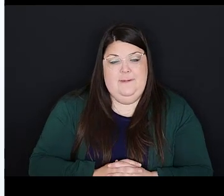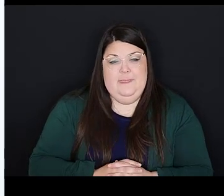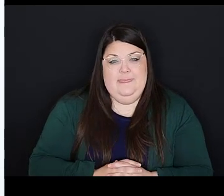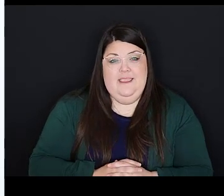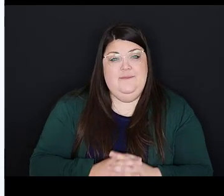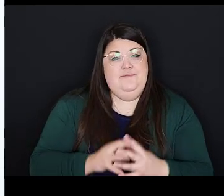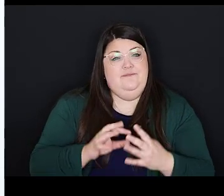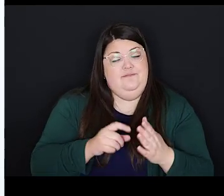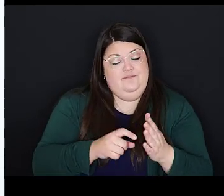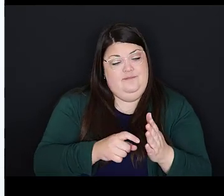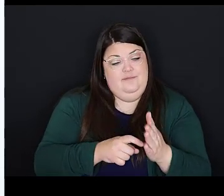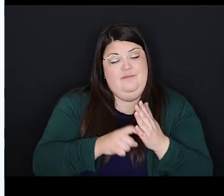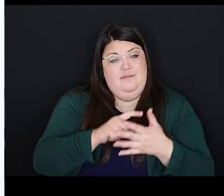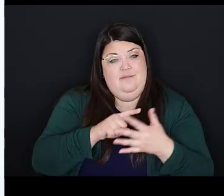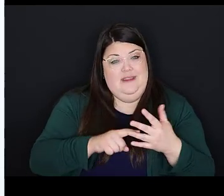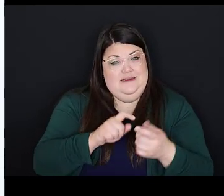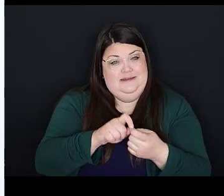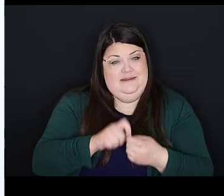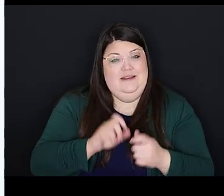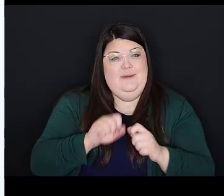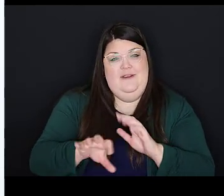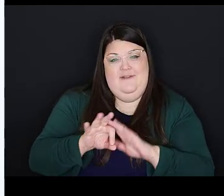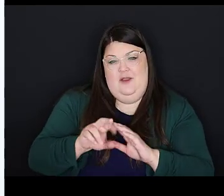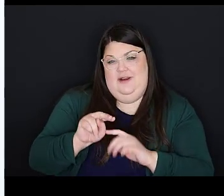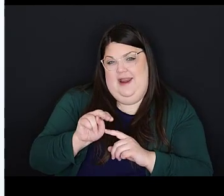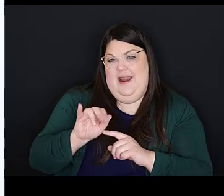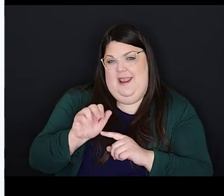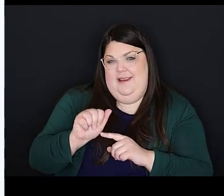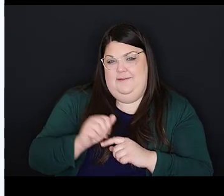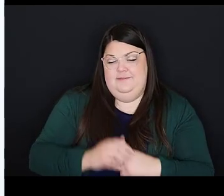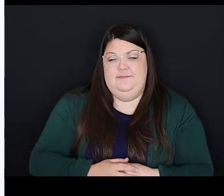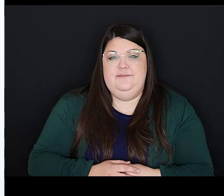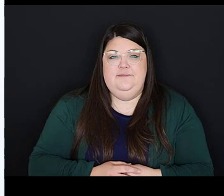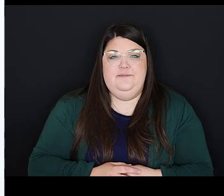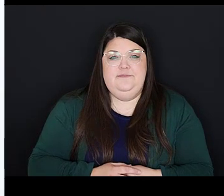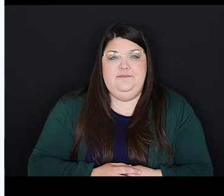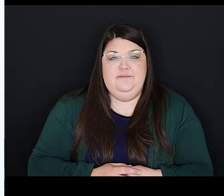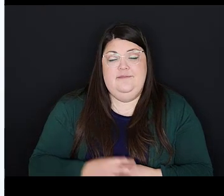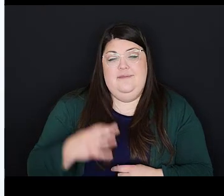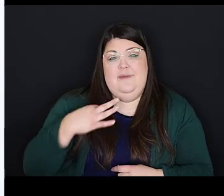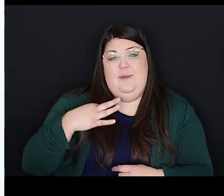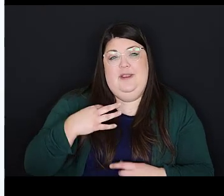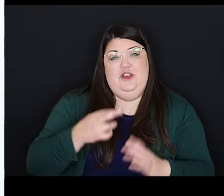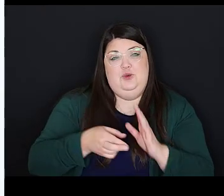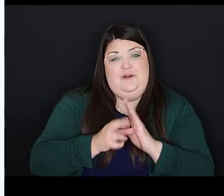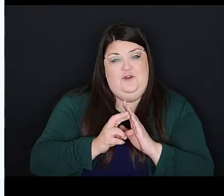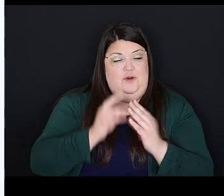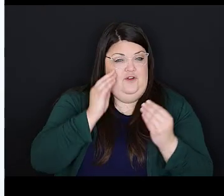detail can be found in the NIA. Application Review Information,